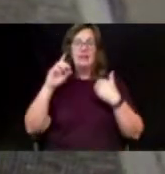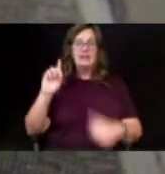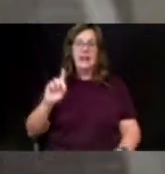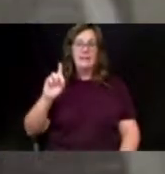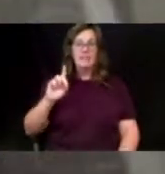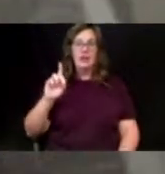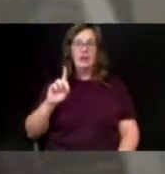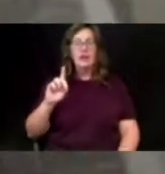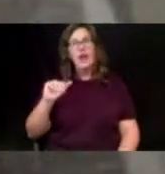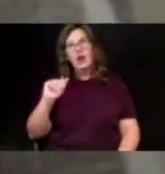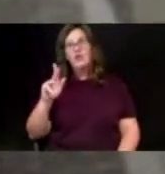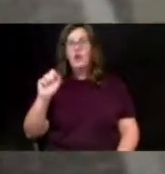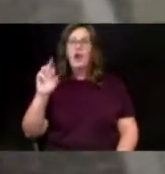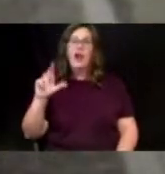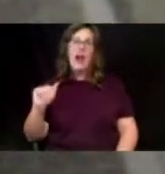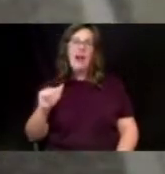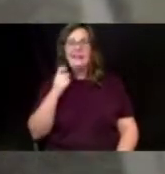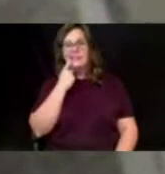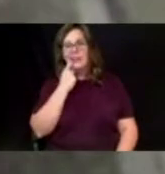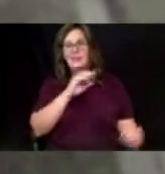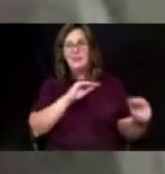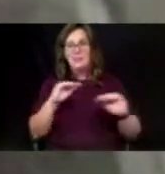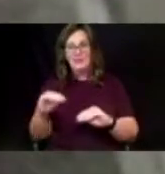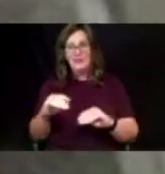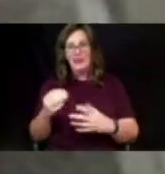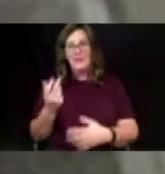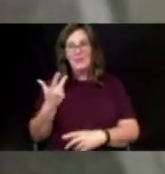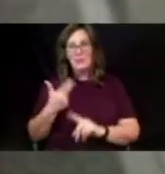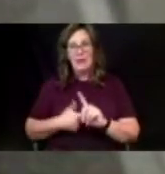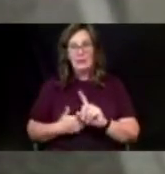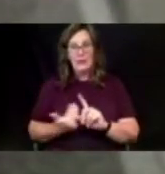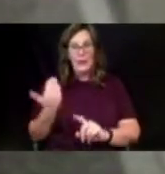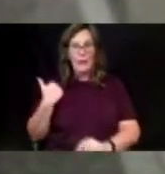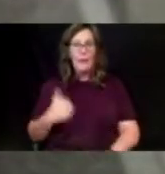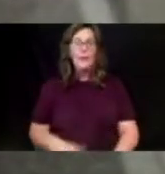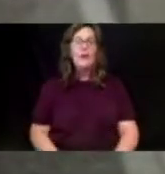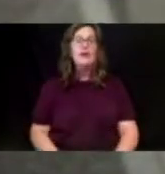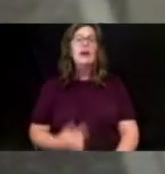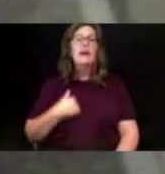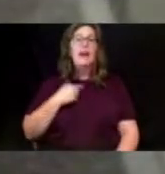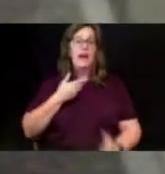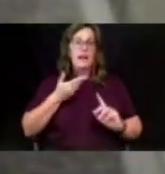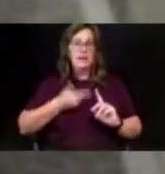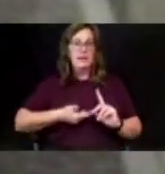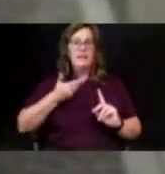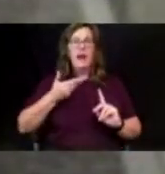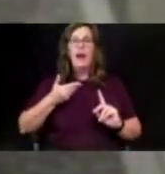i just moved here a few months ago and i identify as bisexual i'll tell a little bit more about my